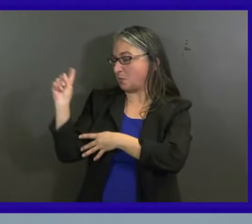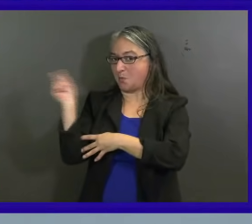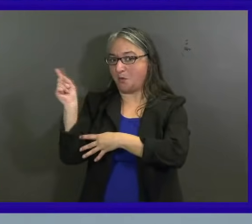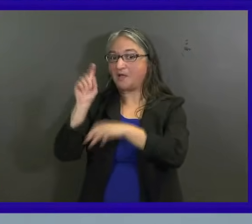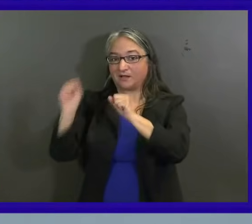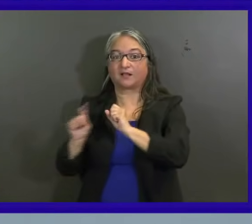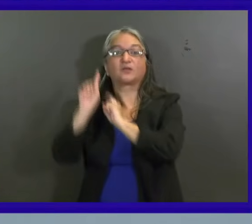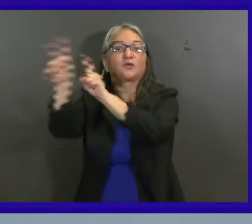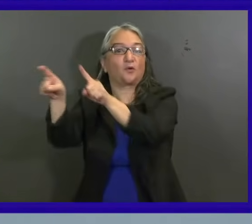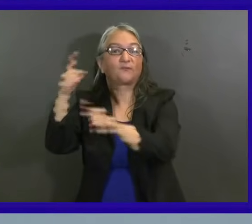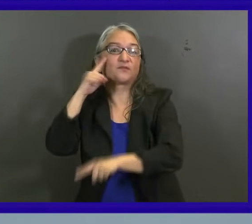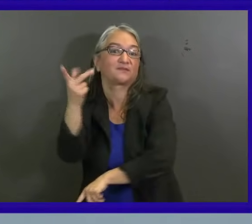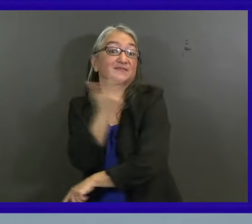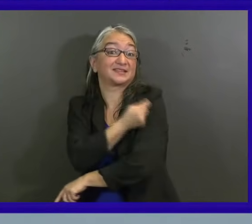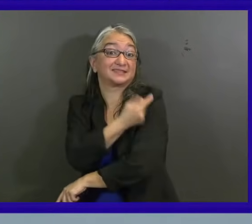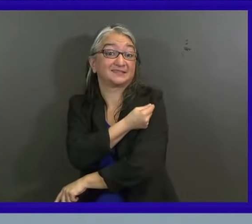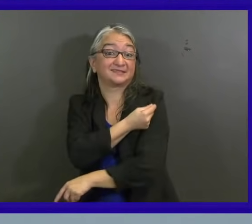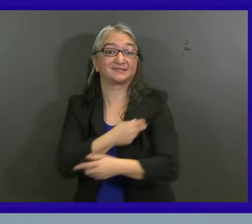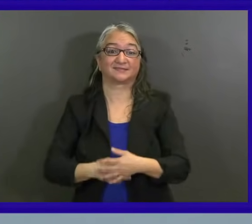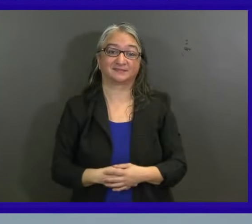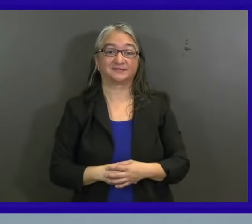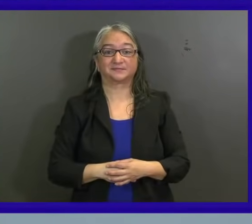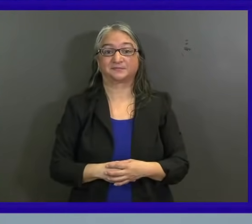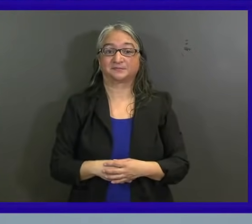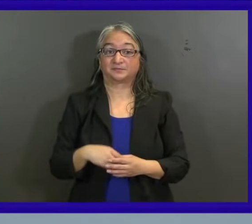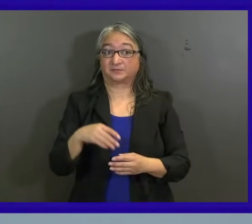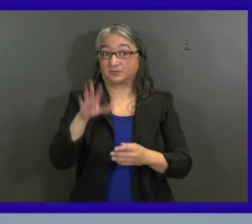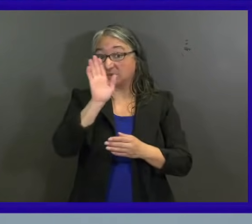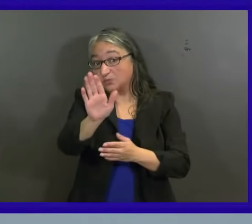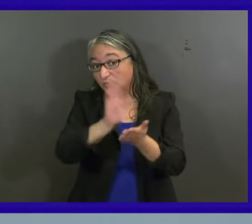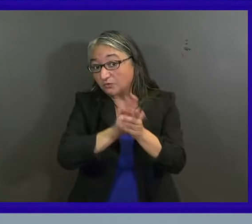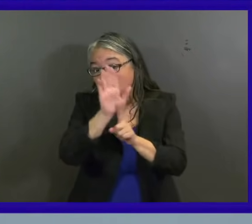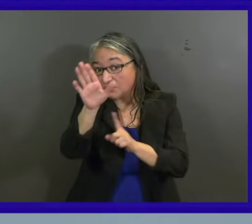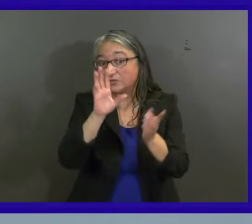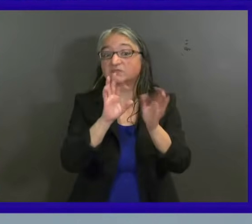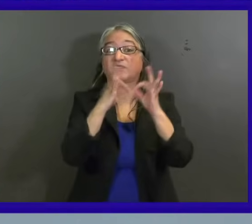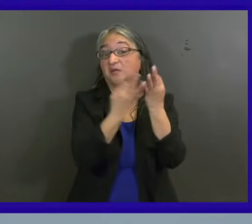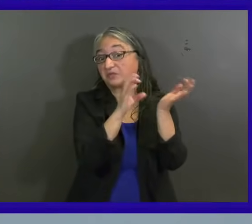your doctor or pharmacist will likely be the fastest route to a pre-holiday season dose